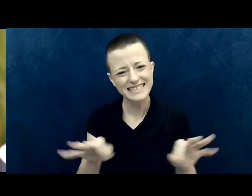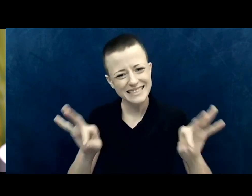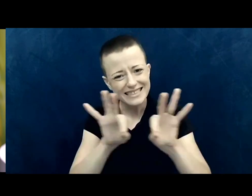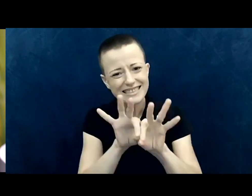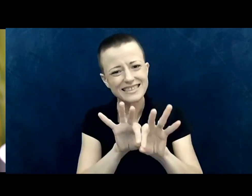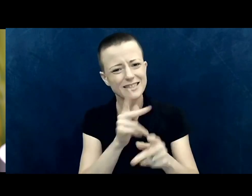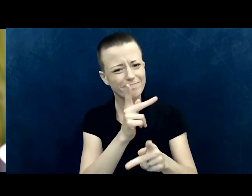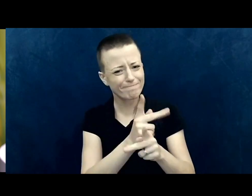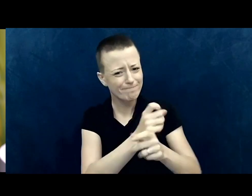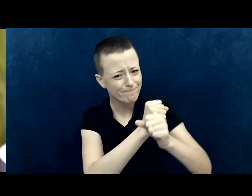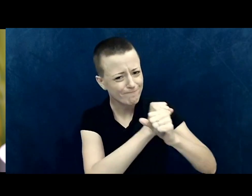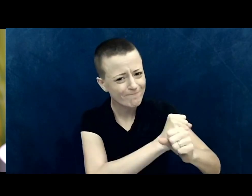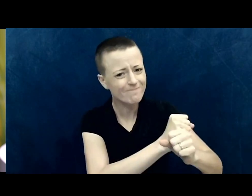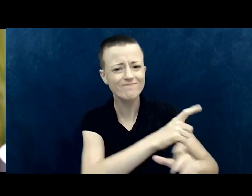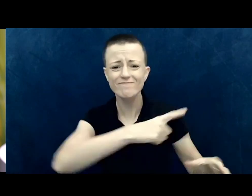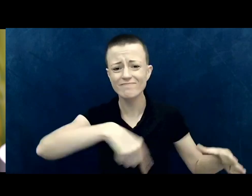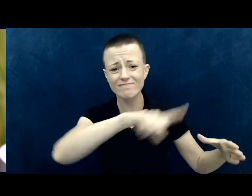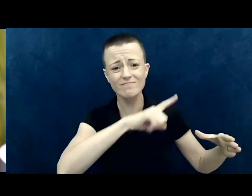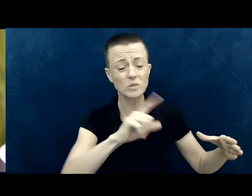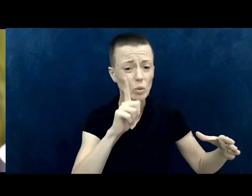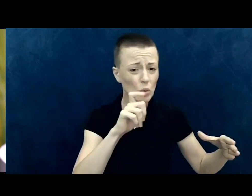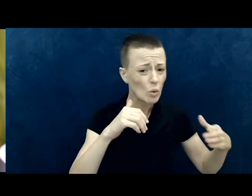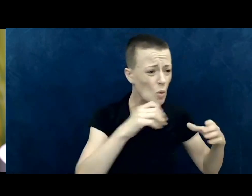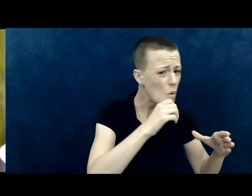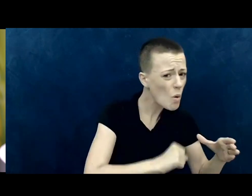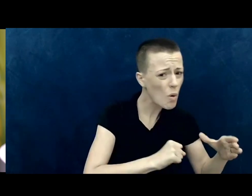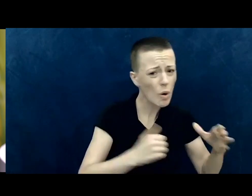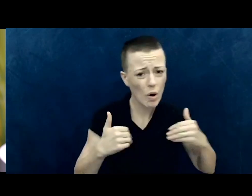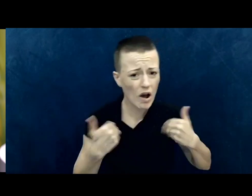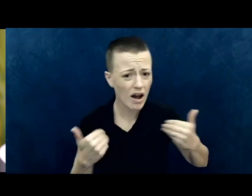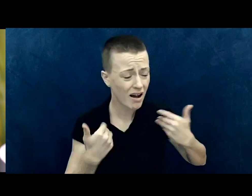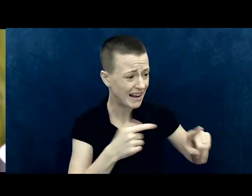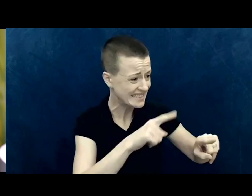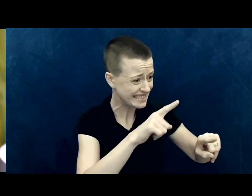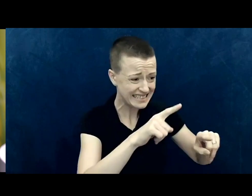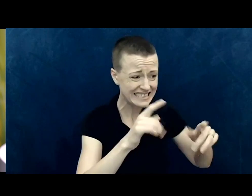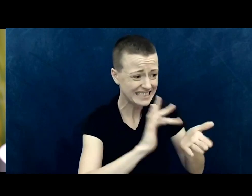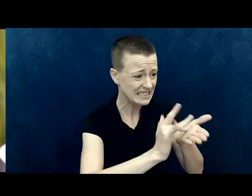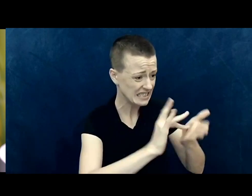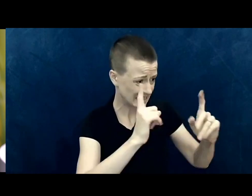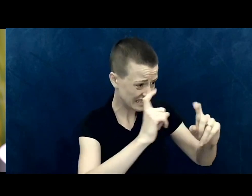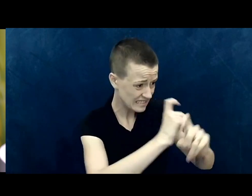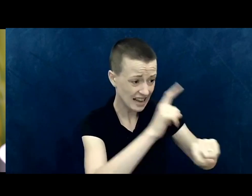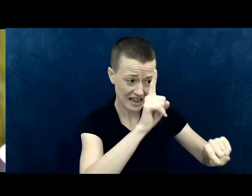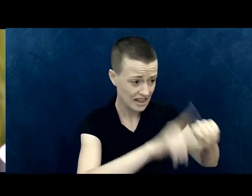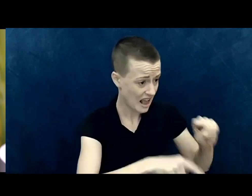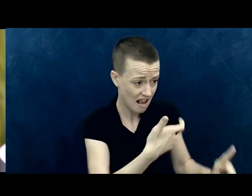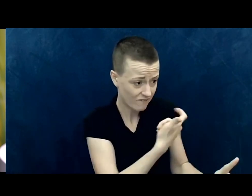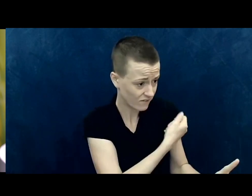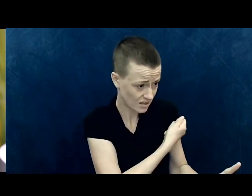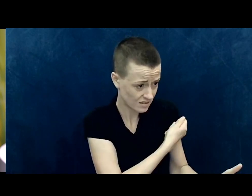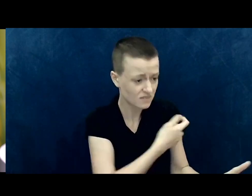especially our children who are not able to get vaccinated, it is important that we all get fully vaccinated as soon as possible.